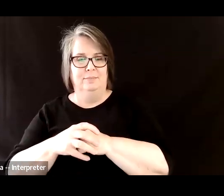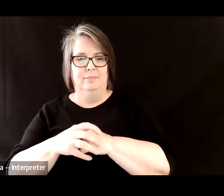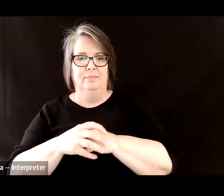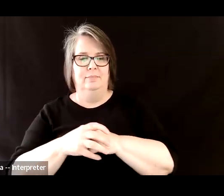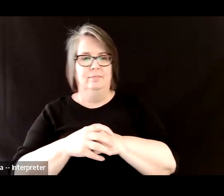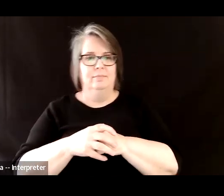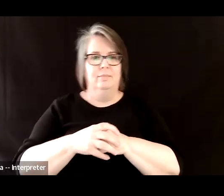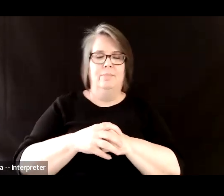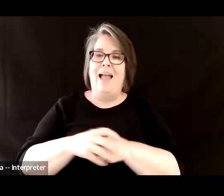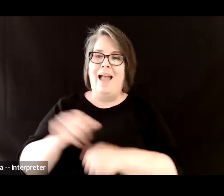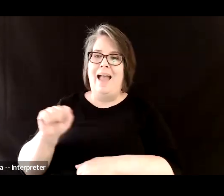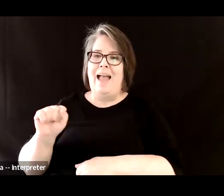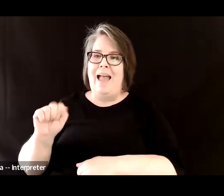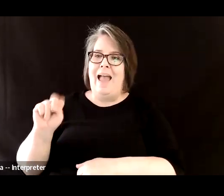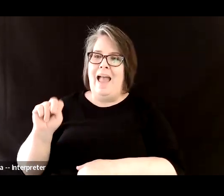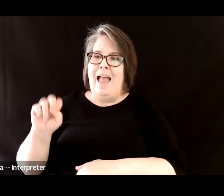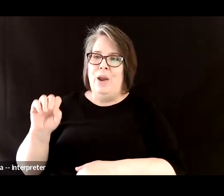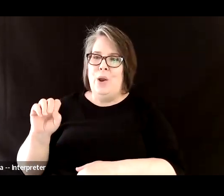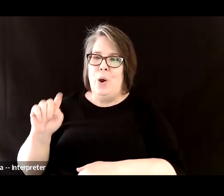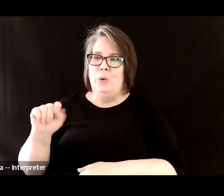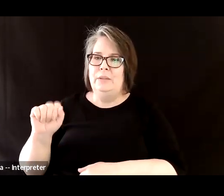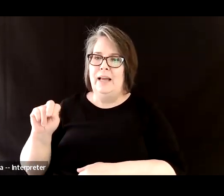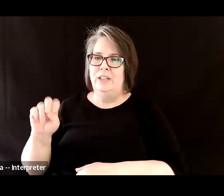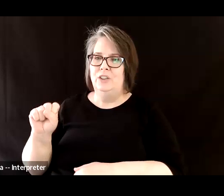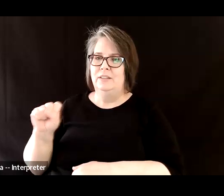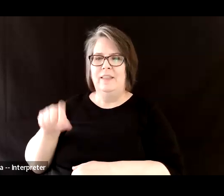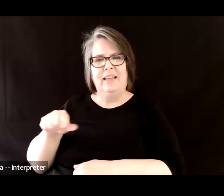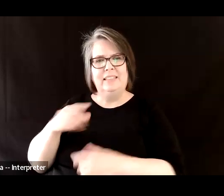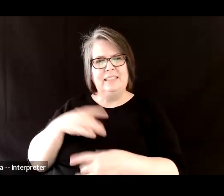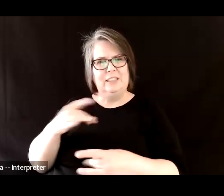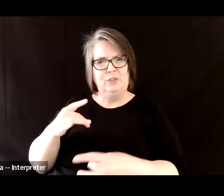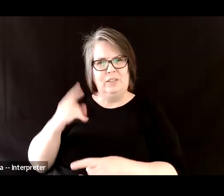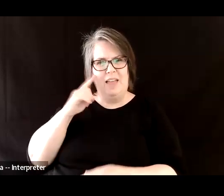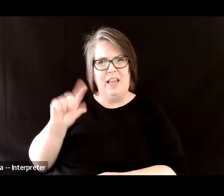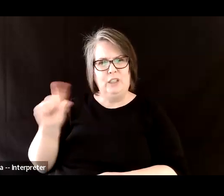Annotations. This is an interesting feature that I think zoom is the only one that has its.